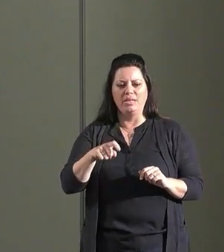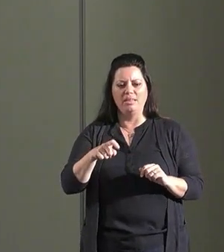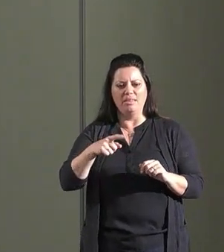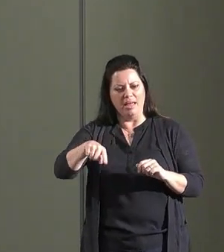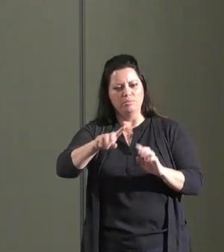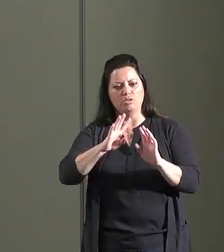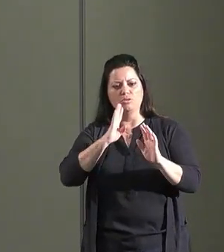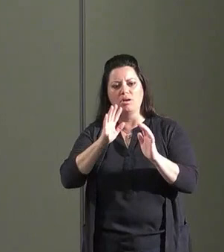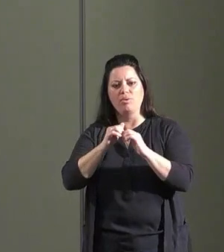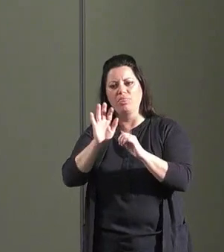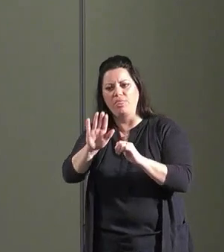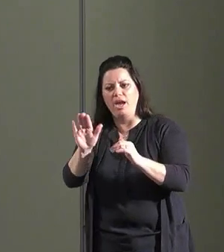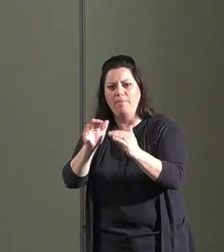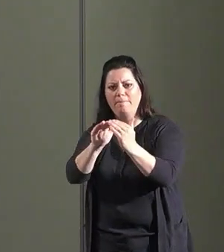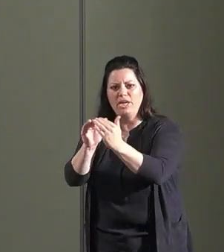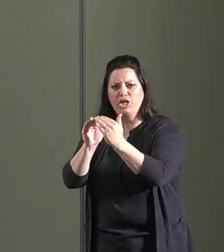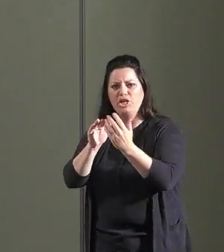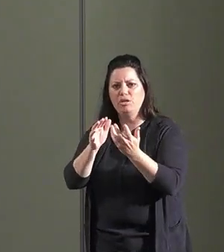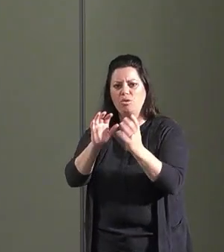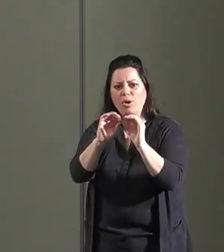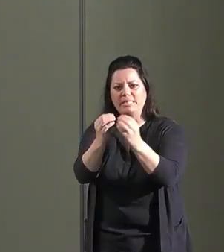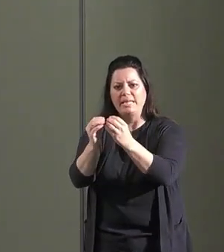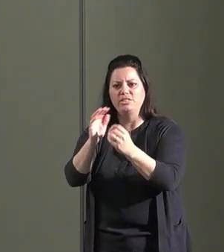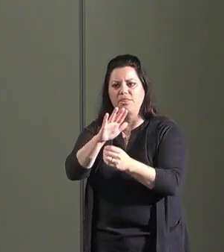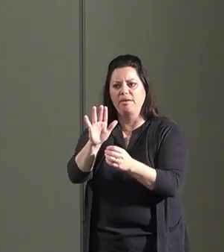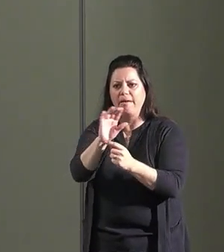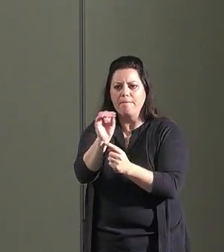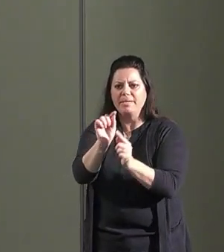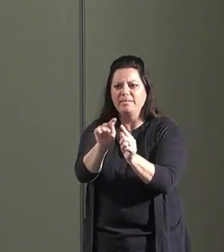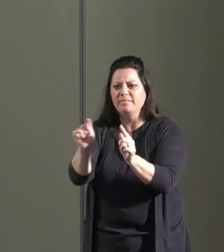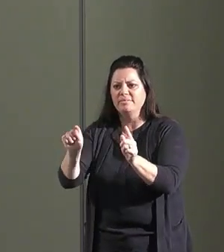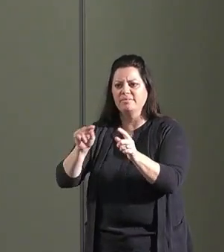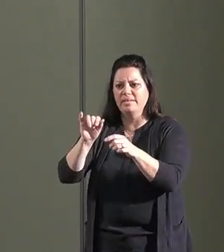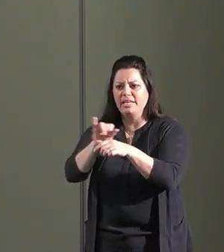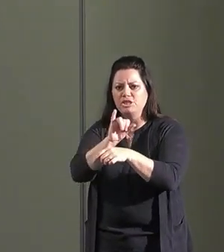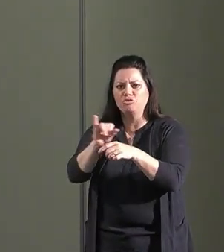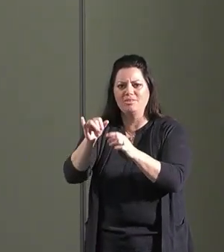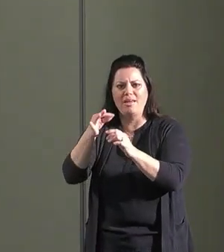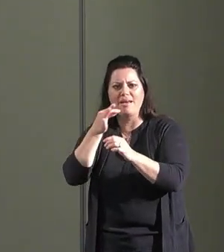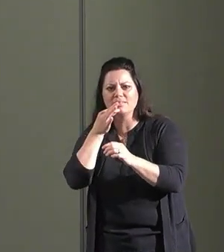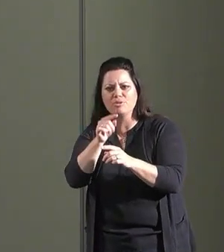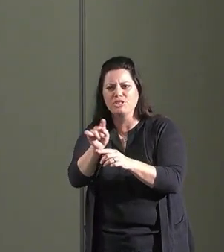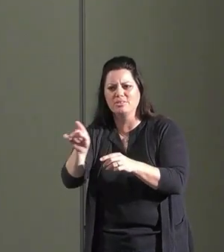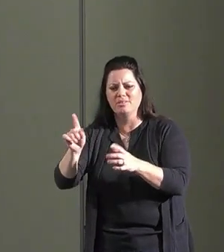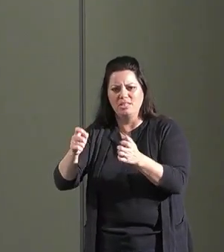organizations or companies. Their industry. Experts and things like that about this and